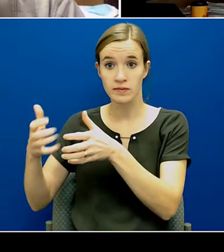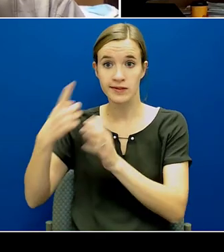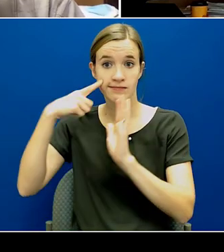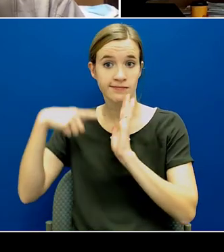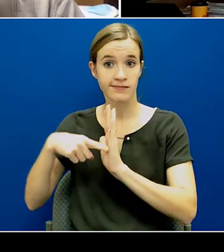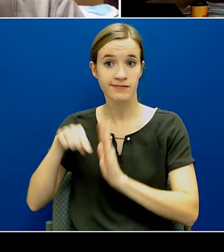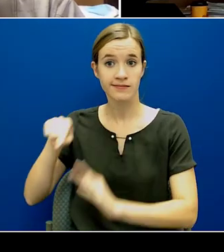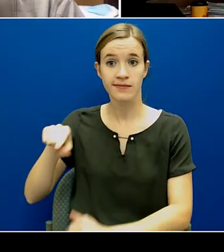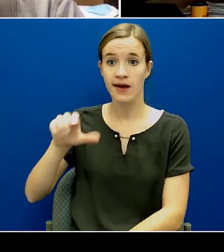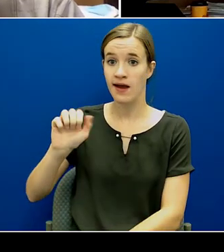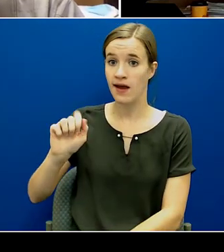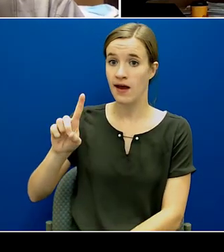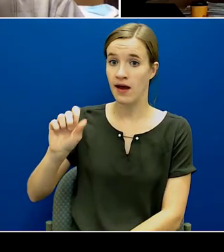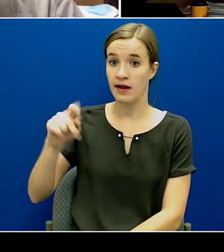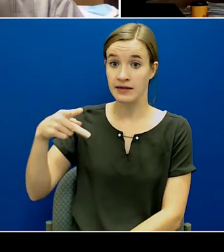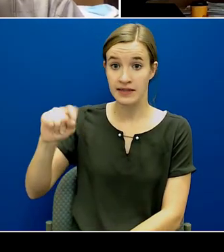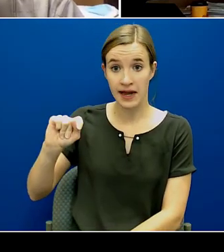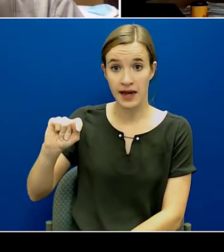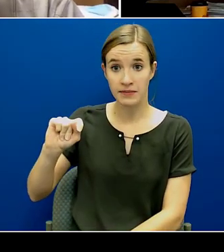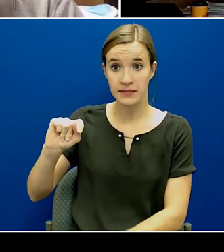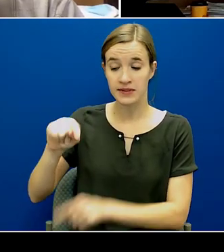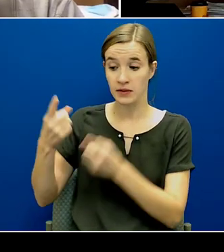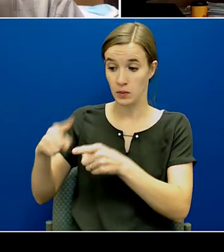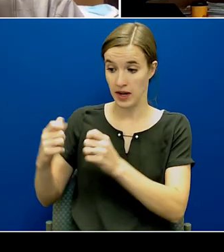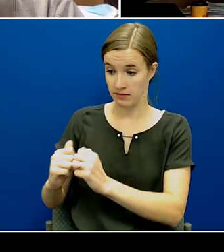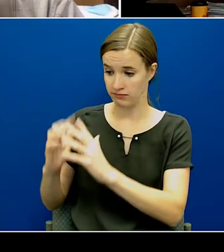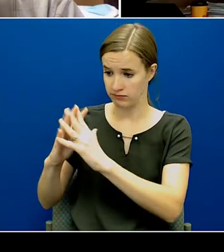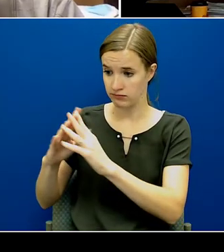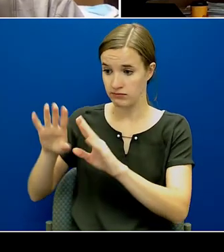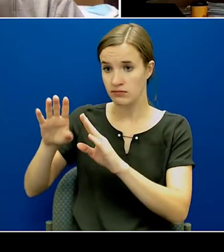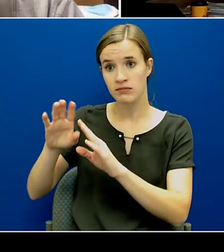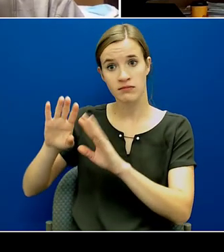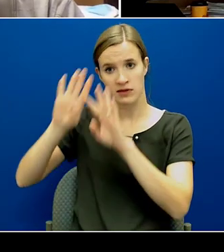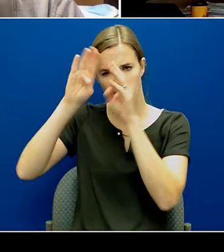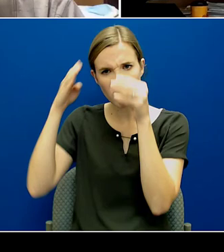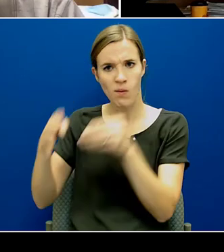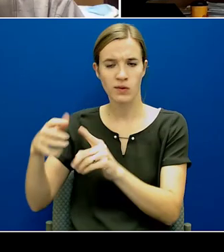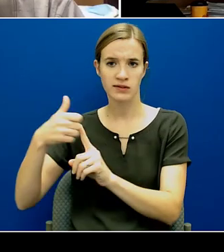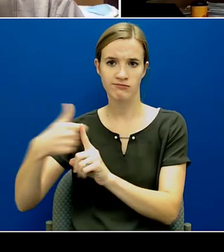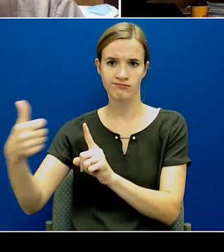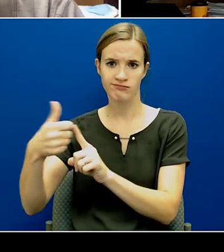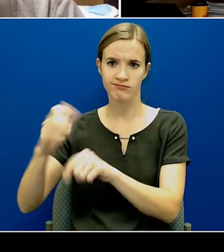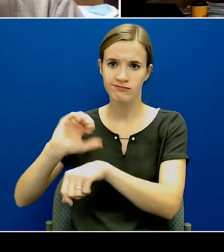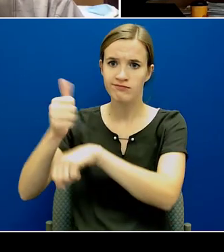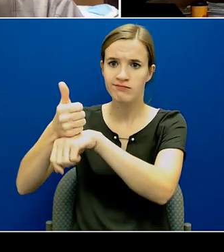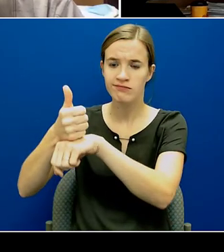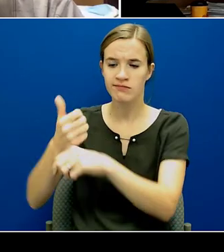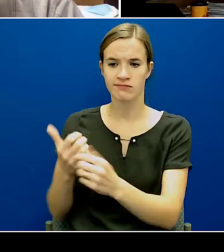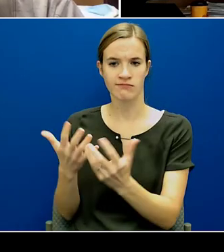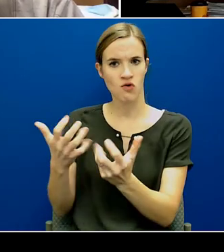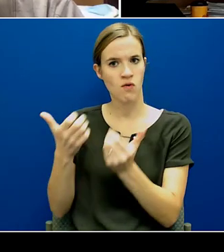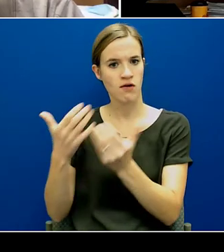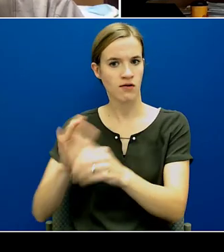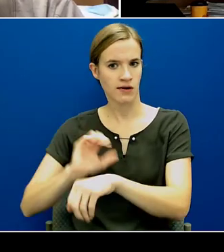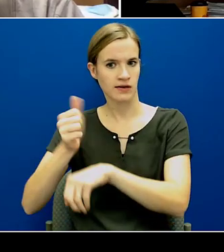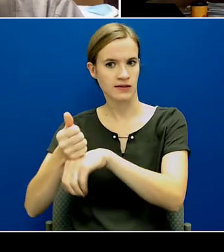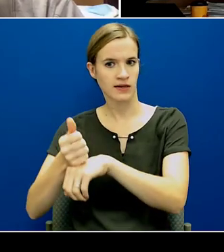were focused on transportation. Trying to get section 504 regulations in place for